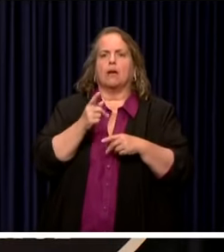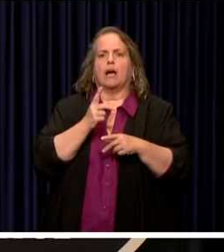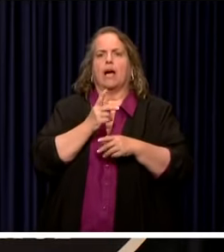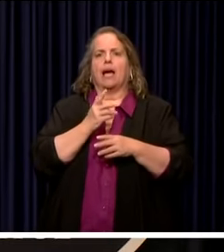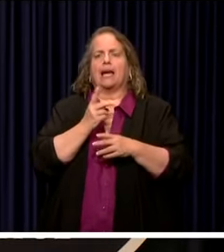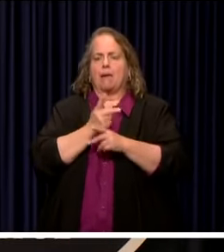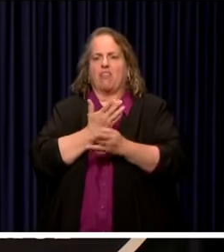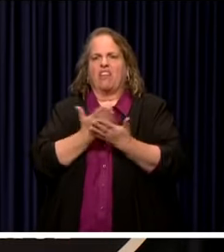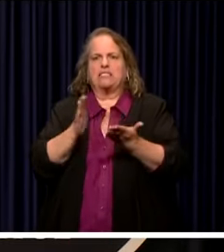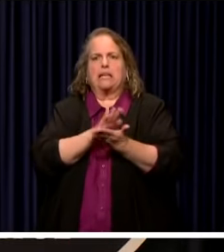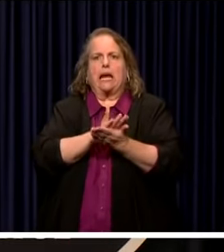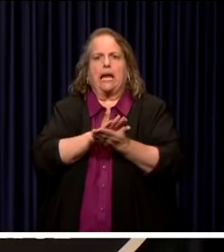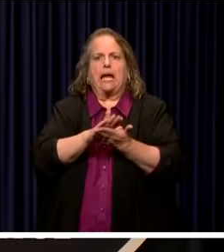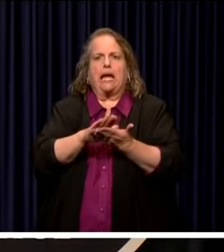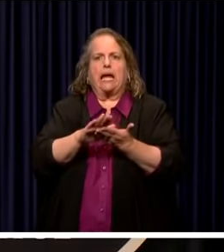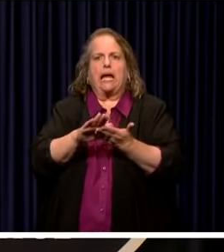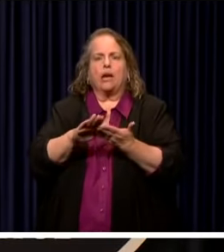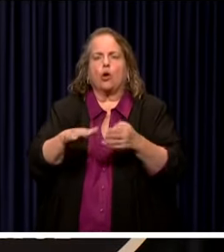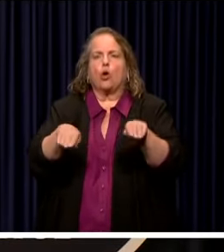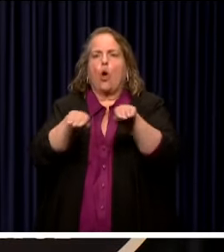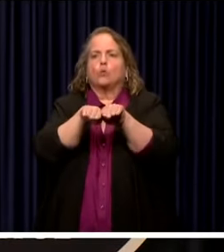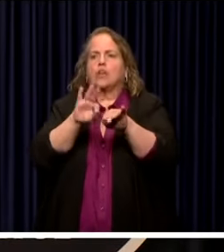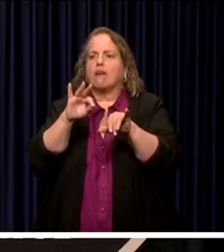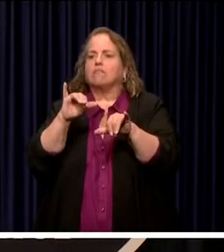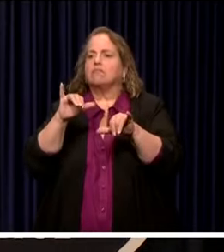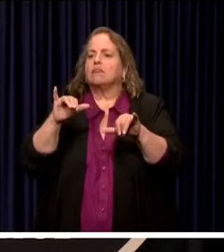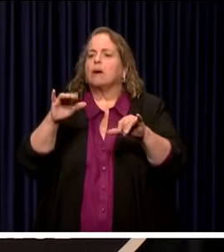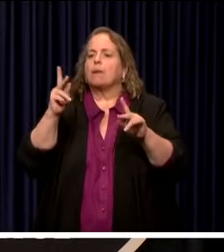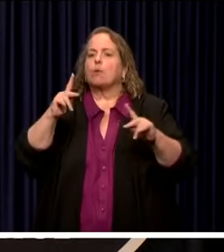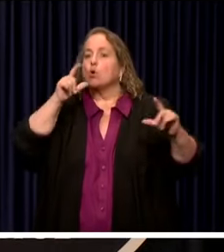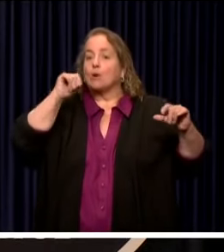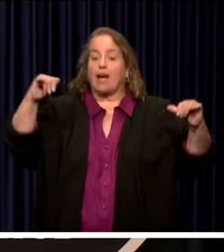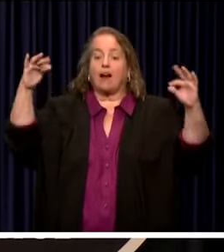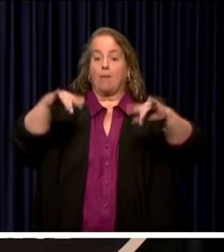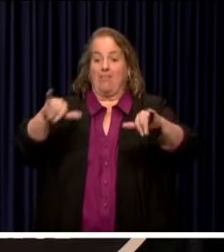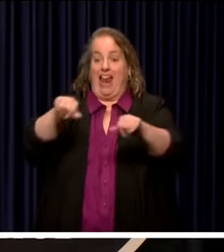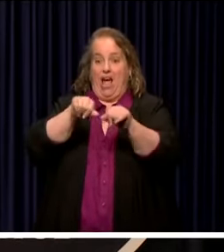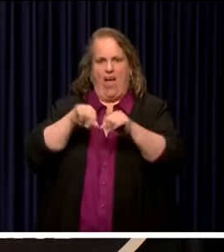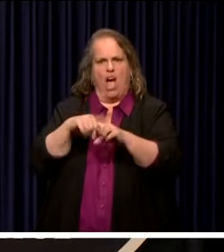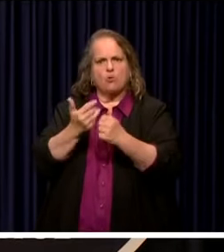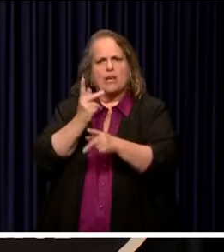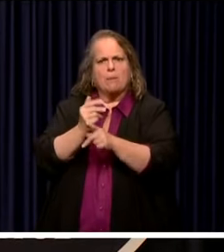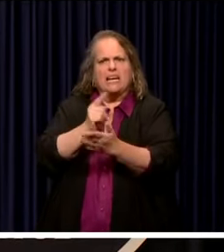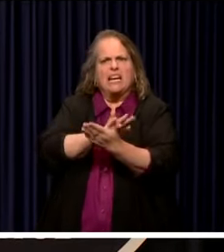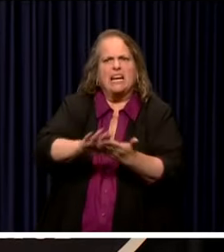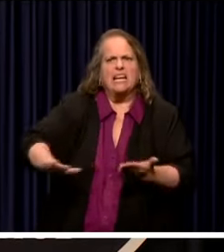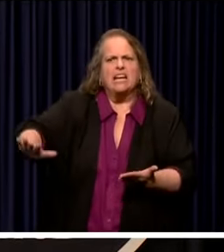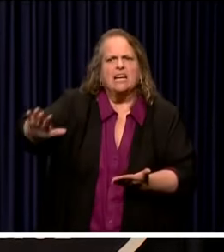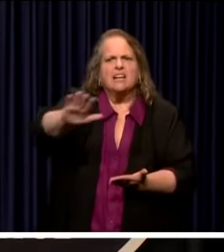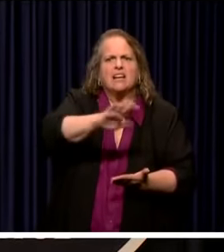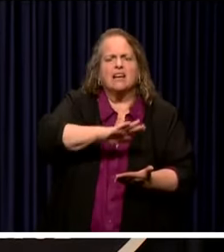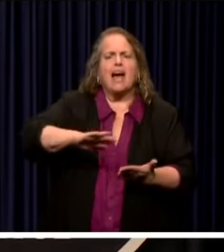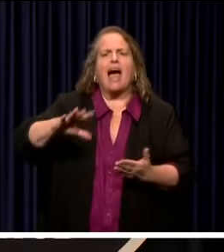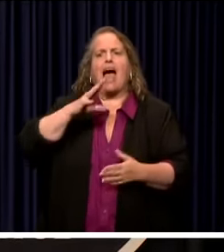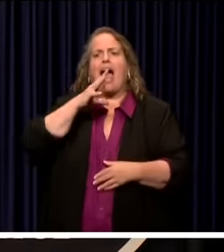LOCAL COUNTY JUDGE EXECUTIVES. WE WANT THE INPUT AND WE WANT THE BACK-AND-FORTH.